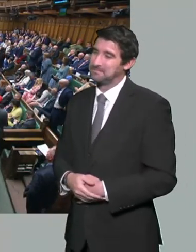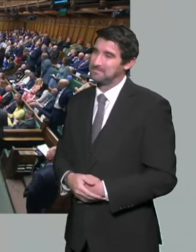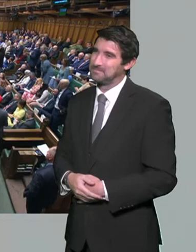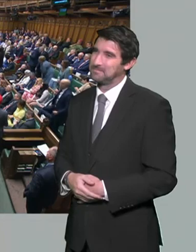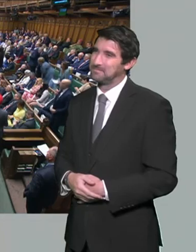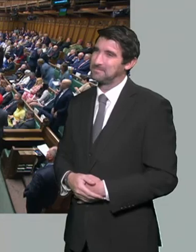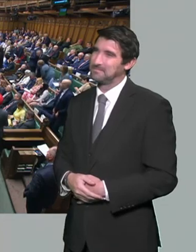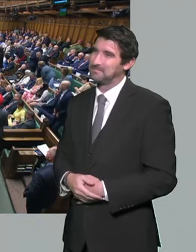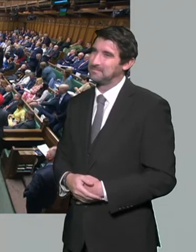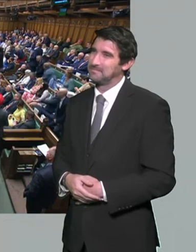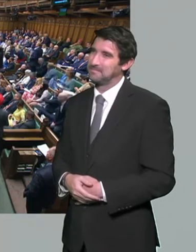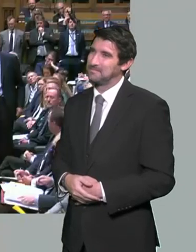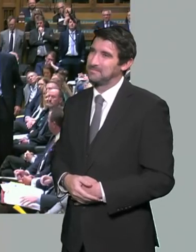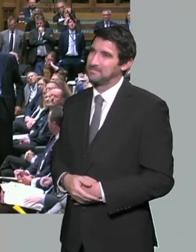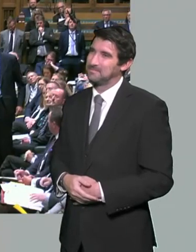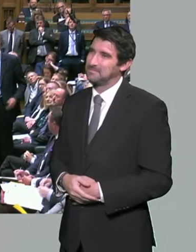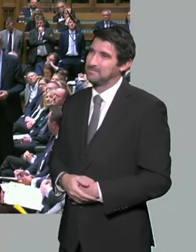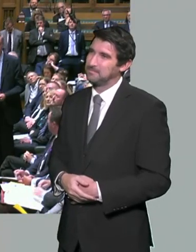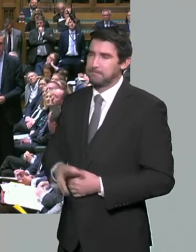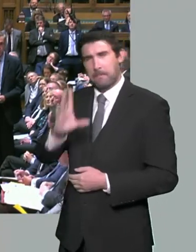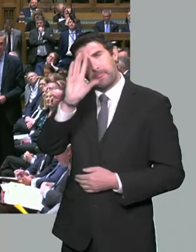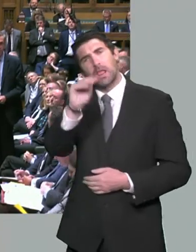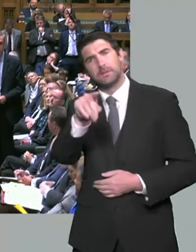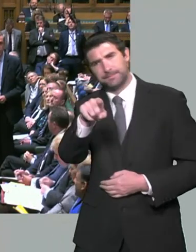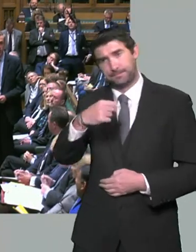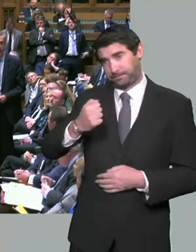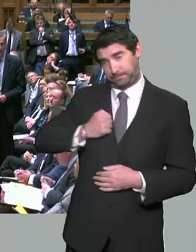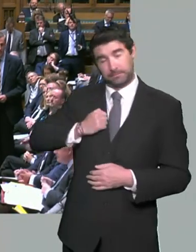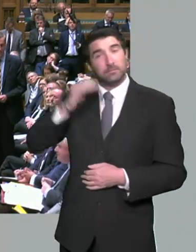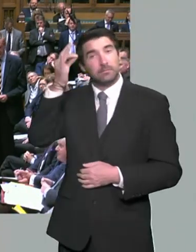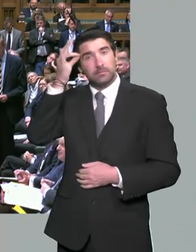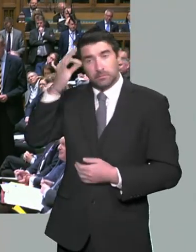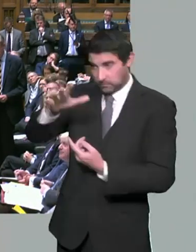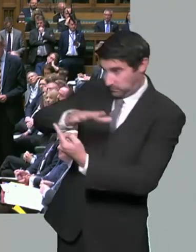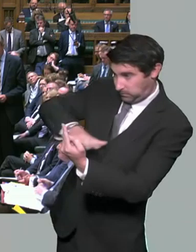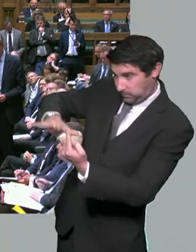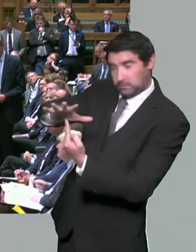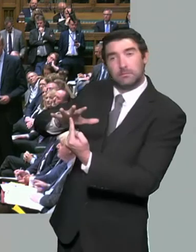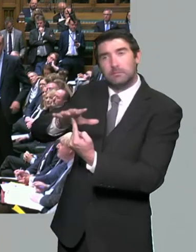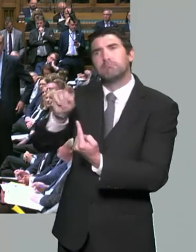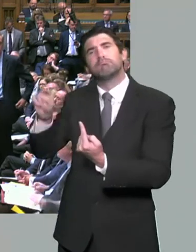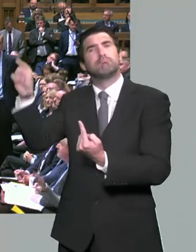Many areas like mine have already had massive new housing development with no commensurate